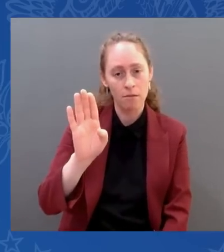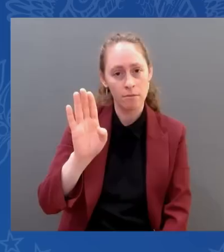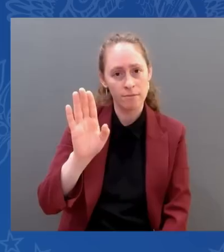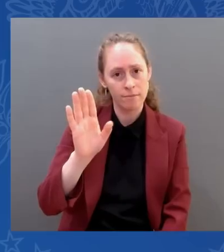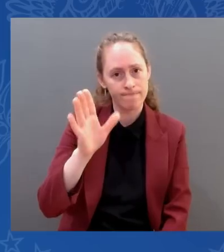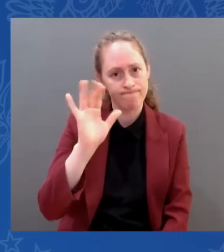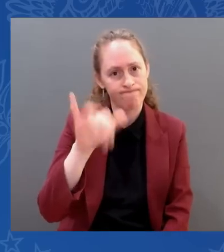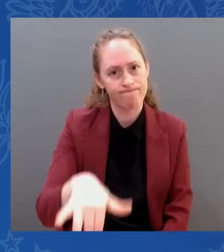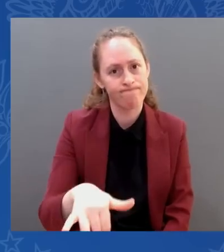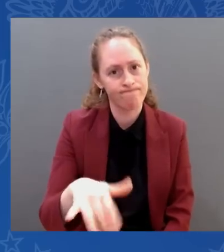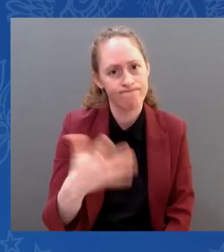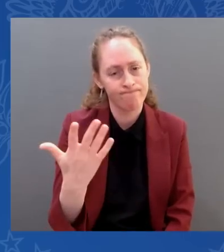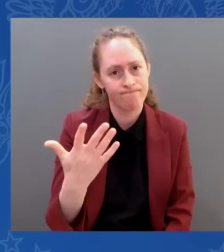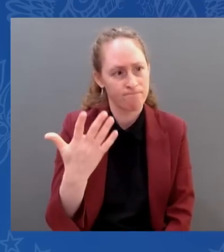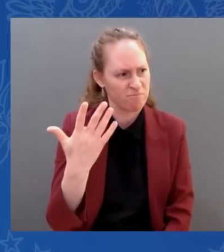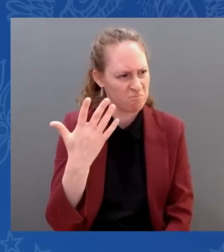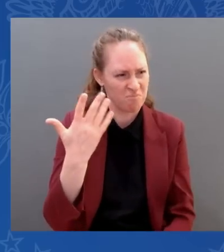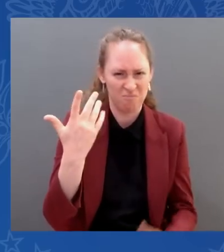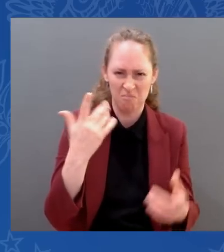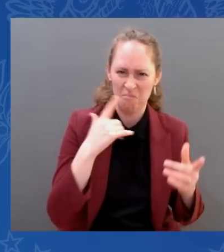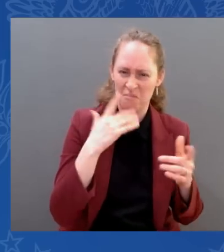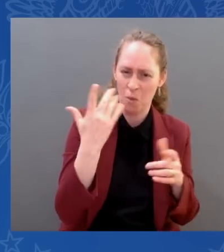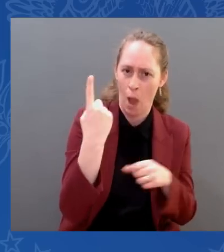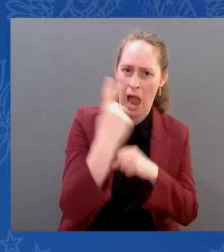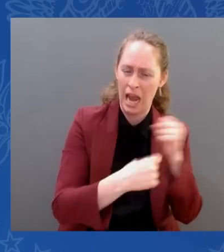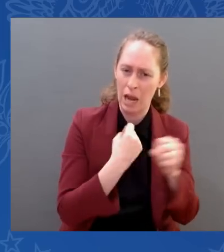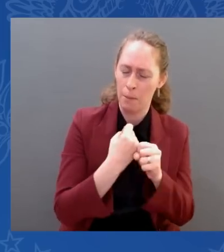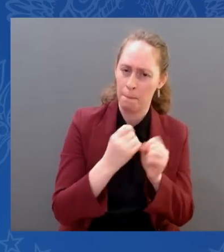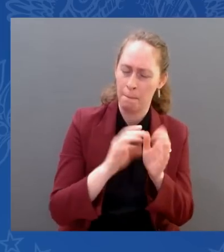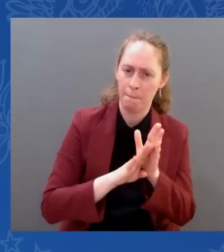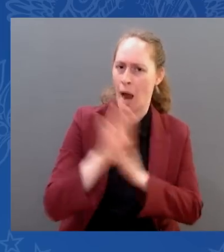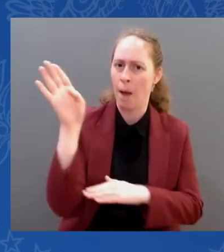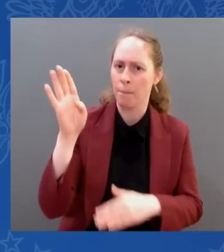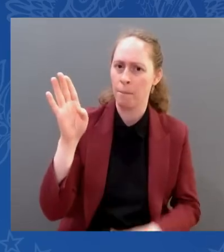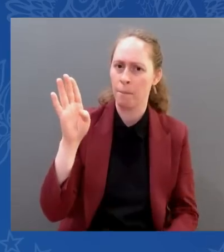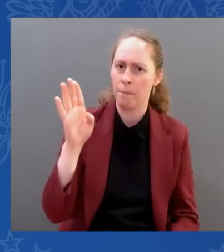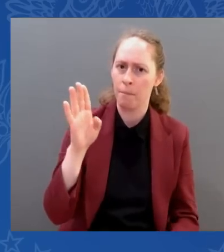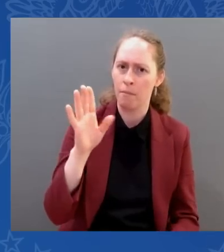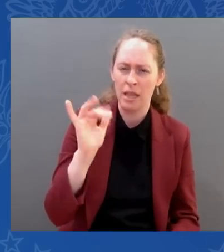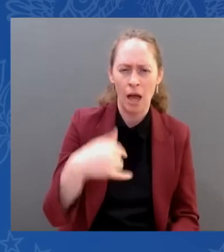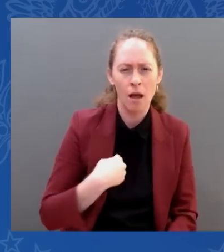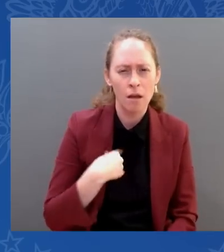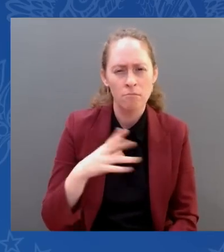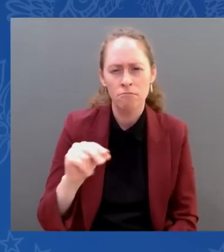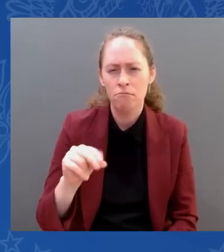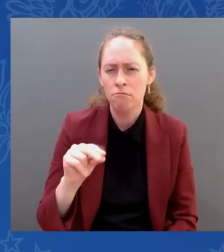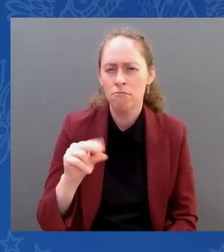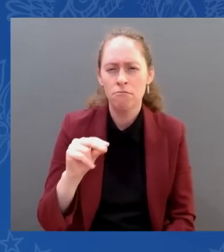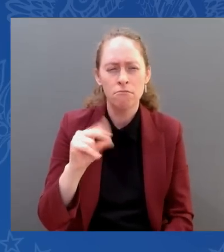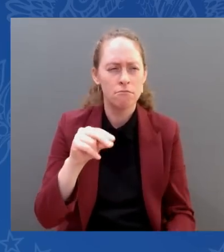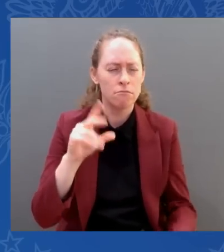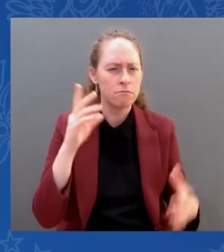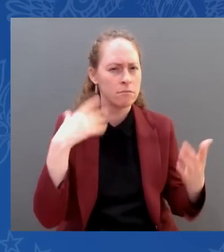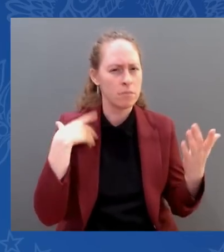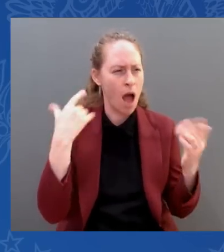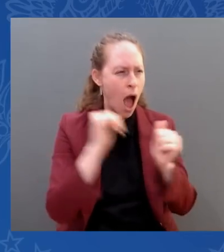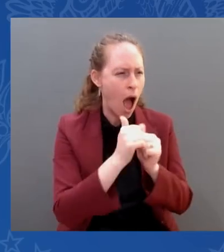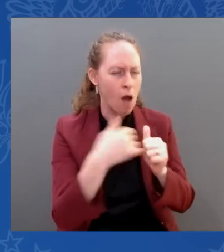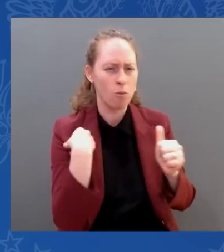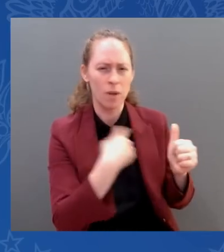I'm hopeful the House is going to act soon to crack down on these companies, as I've asked, and lower the cost. And I'm grateful to two Californians,